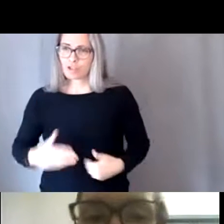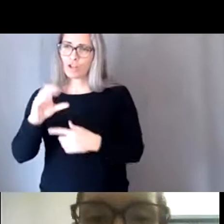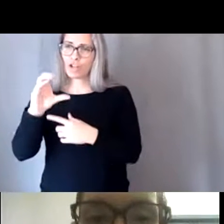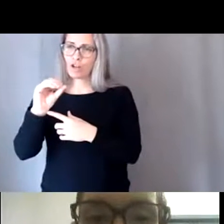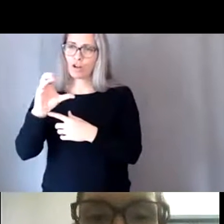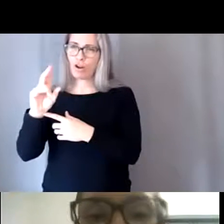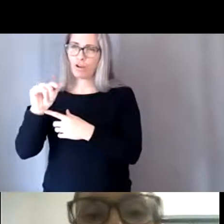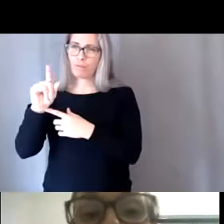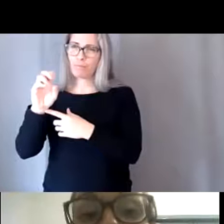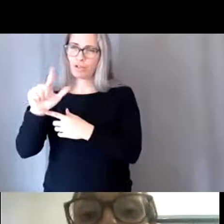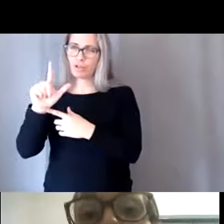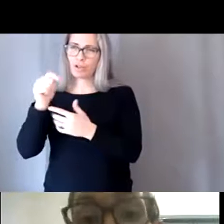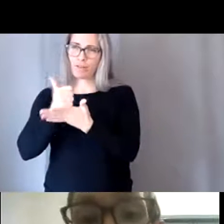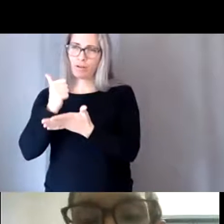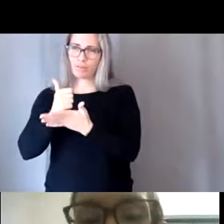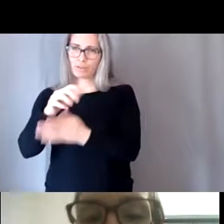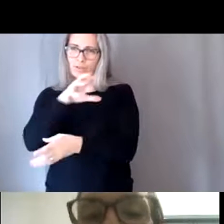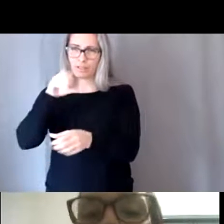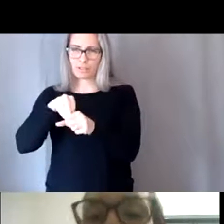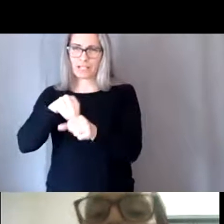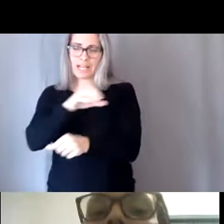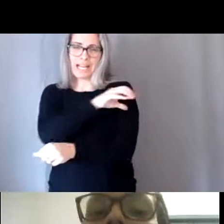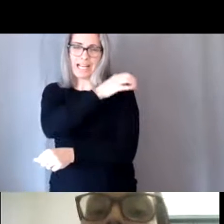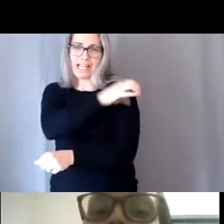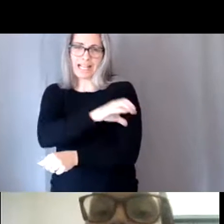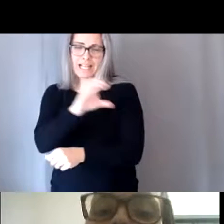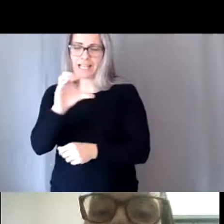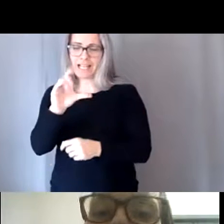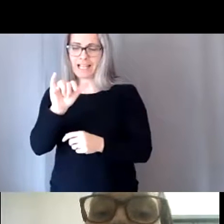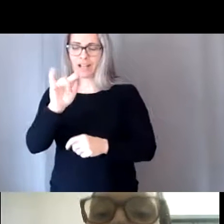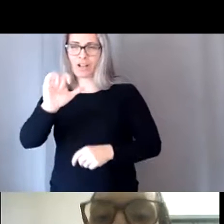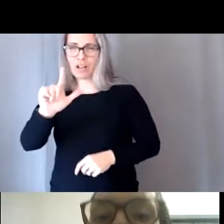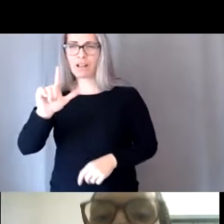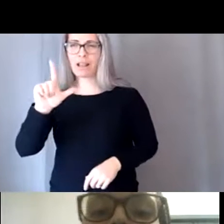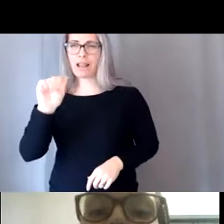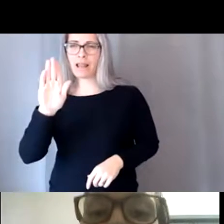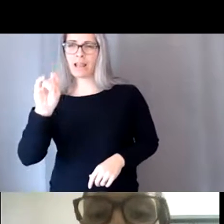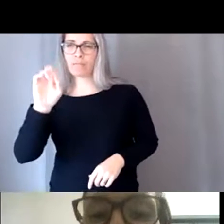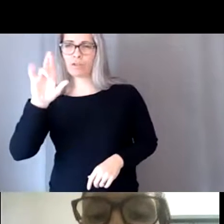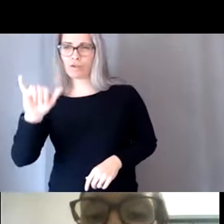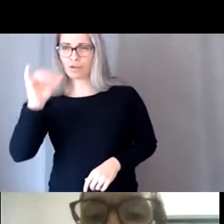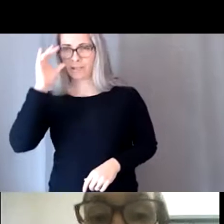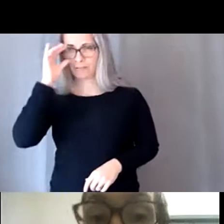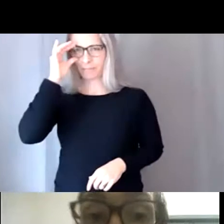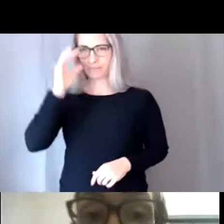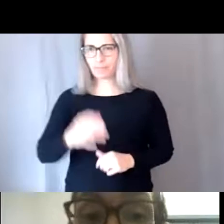and how they might correlate to the current notion of functioning